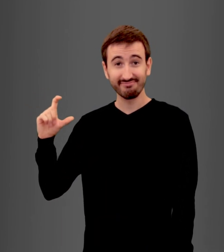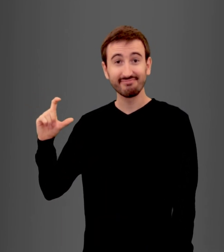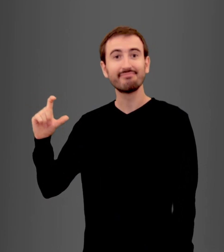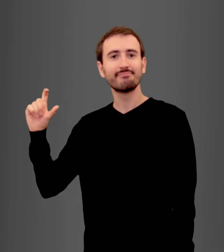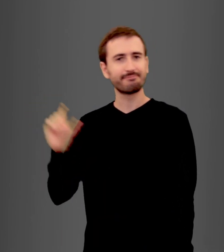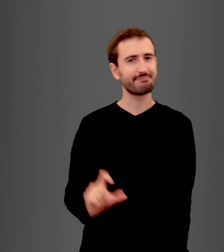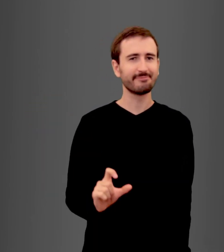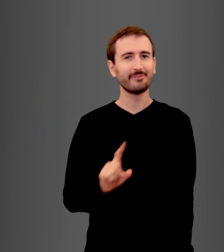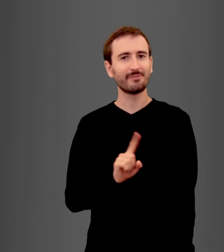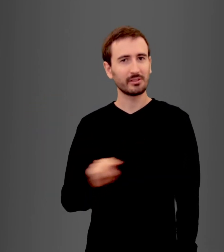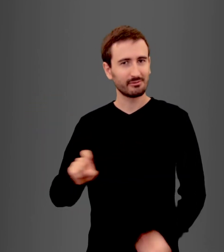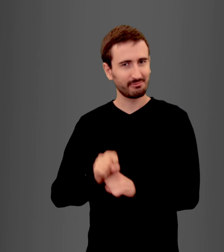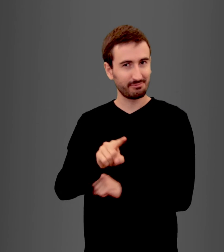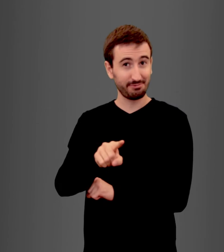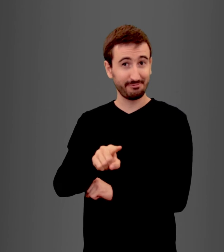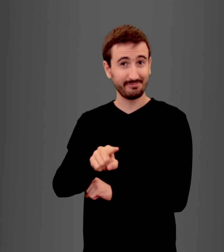When the entirety of this energy is transferred to an emitted photon,